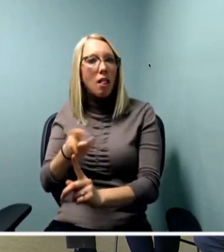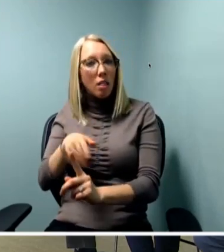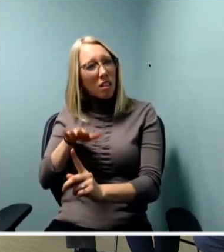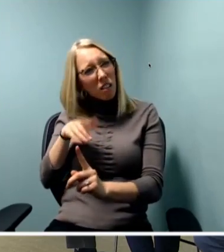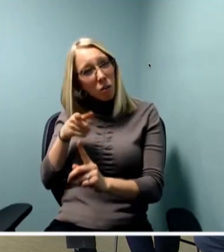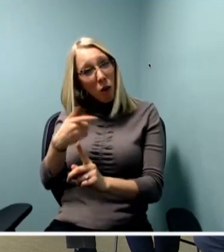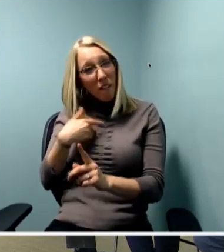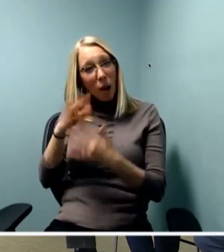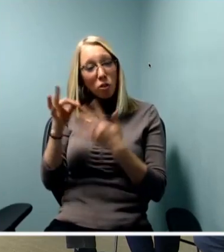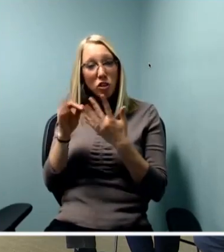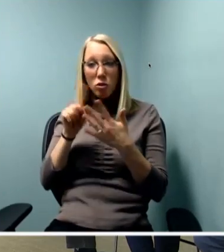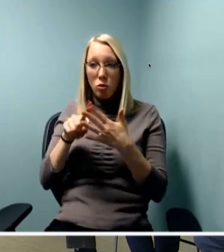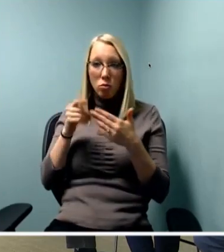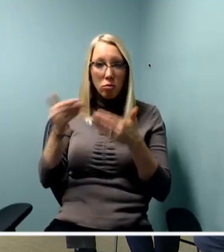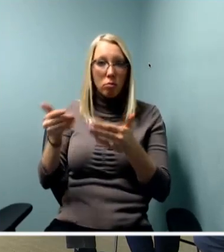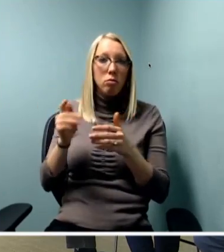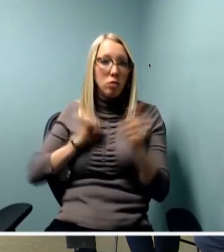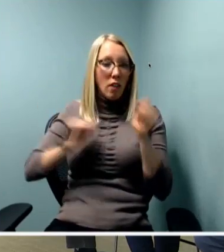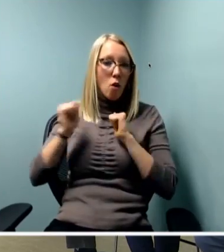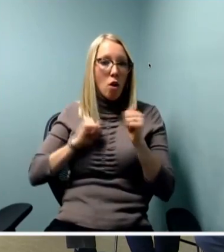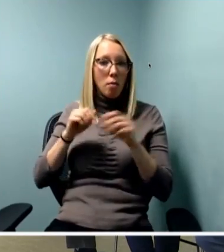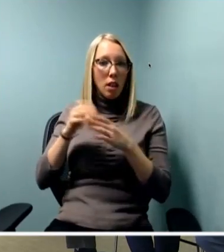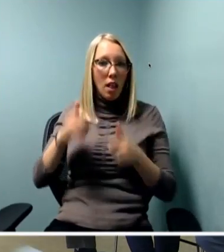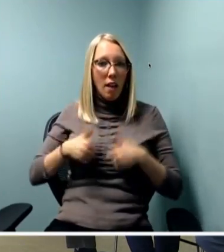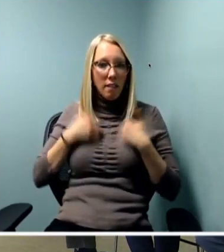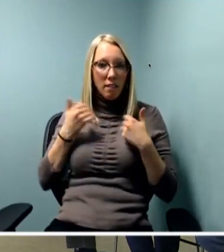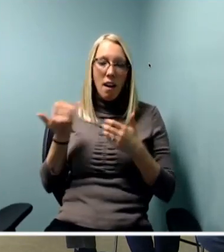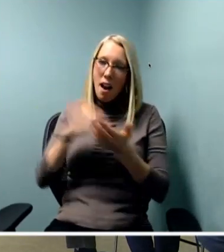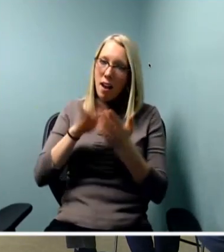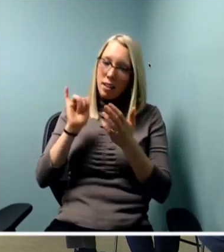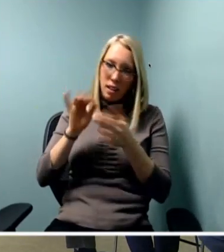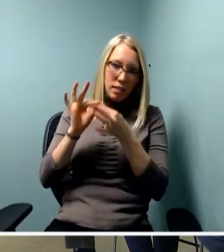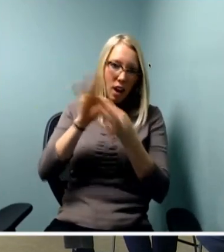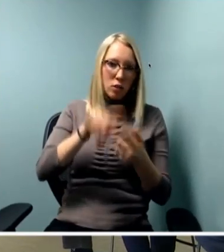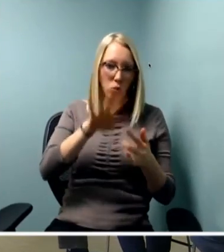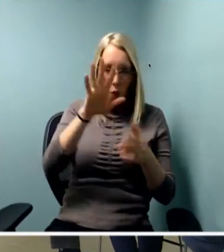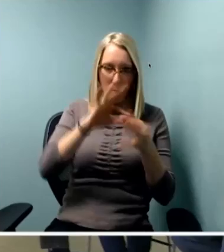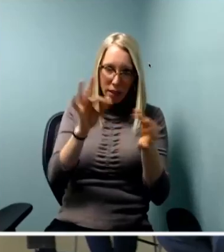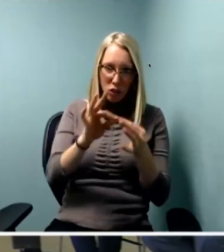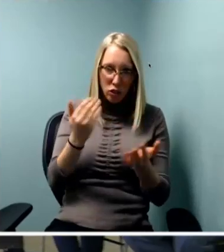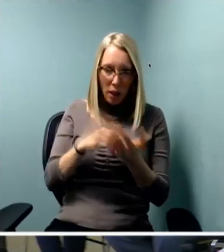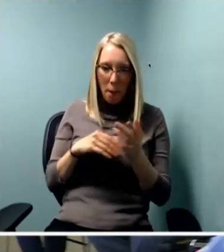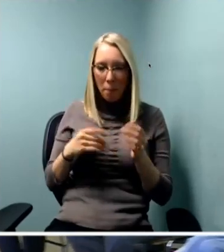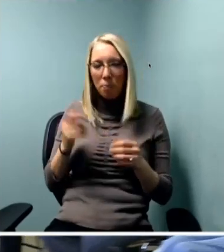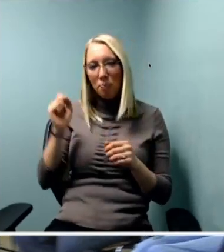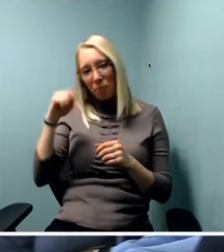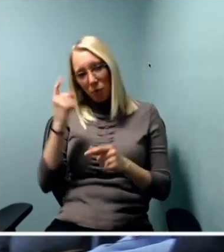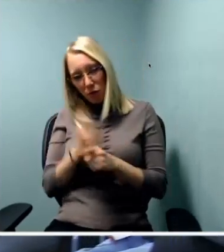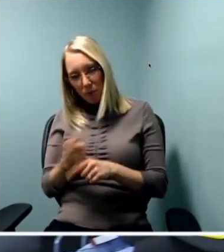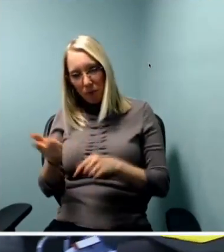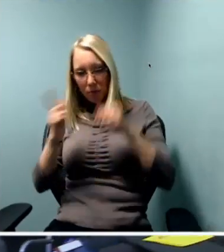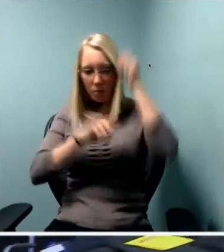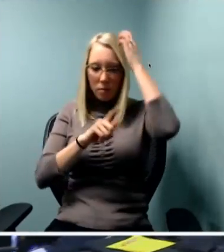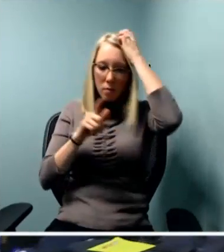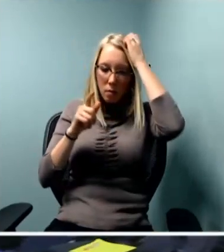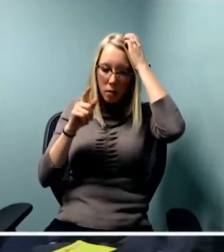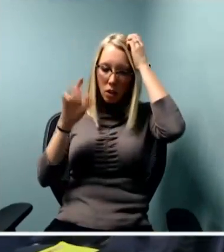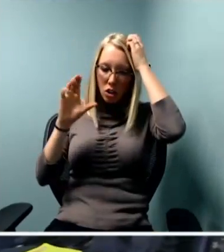And it all ties back in again, yeah. (panel member) We have planned an afternoon